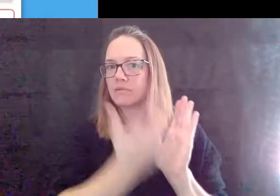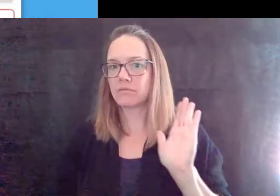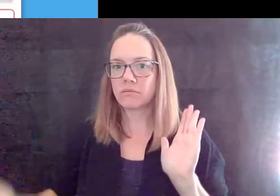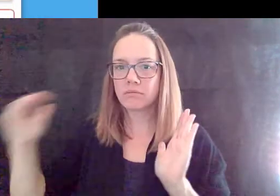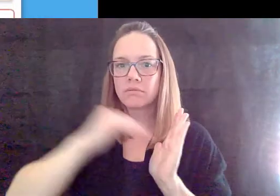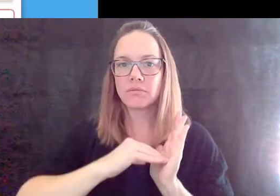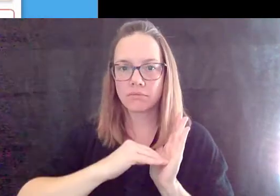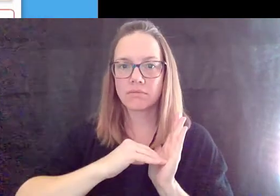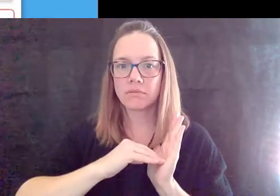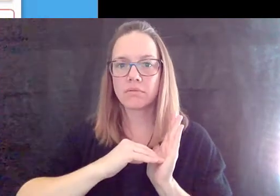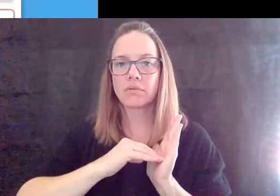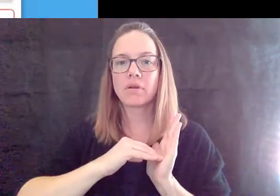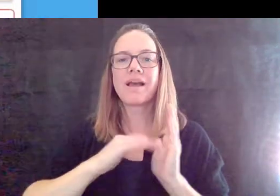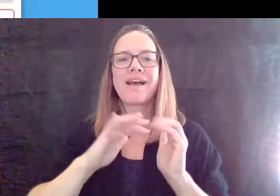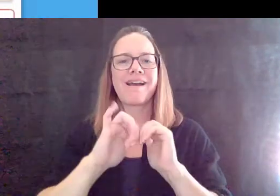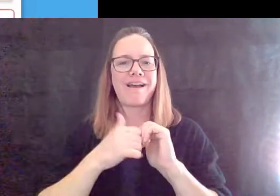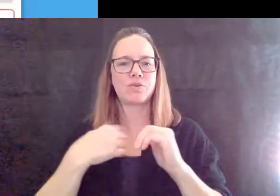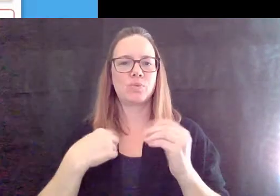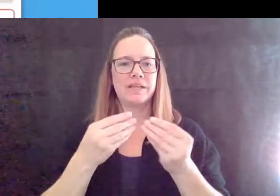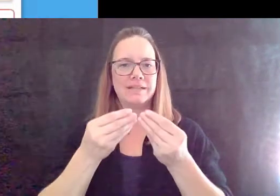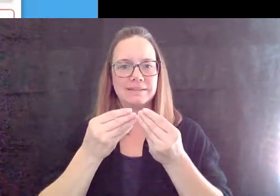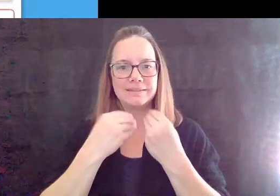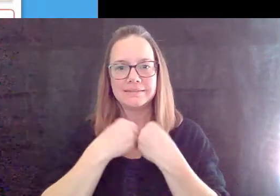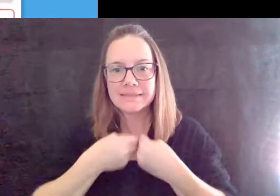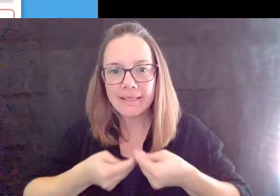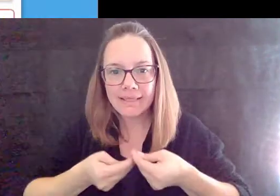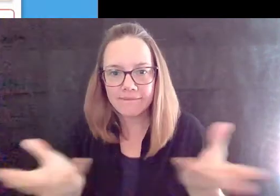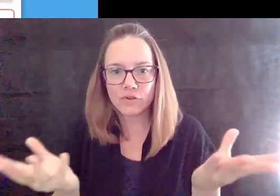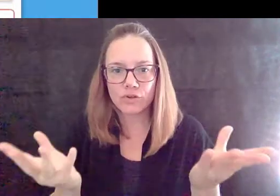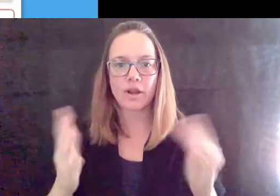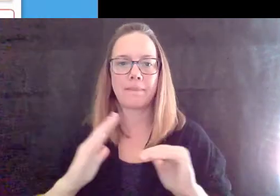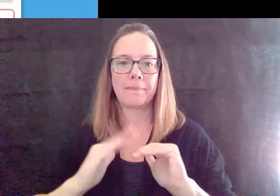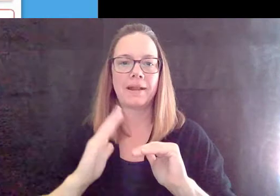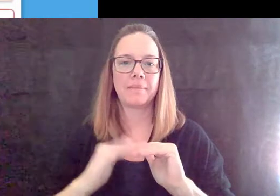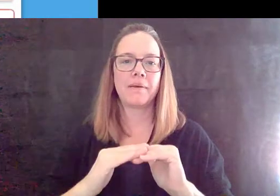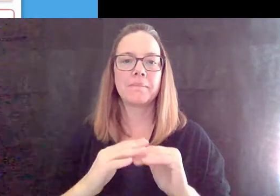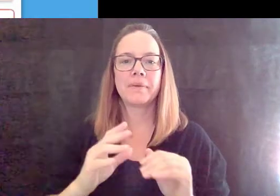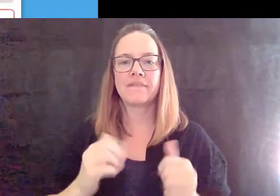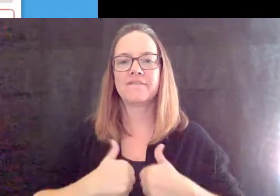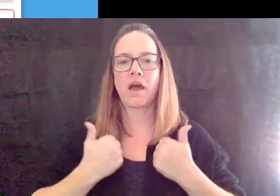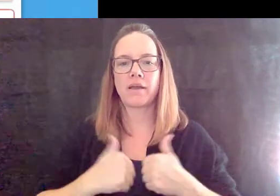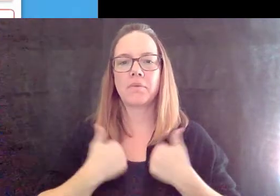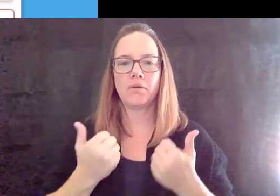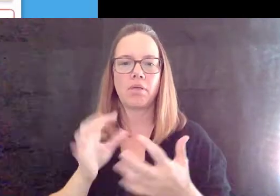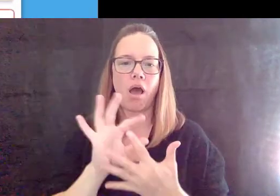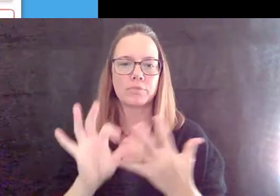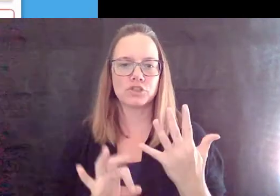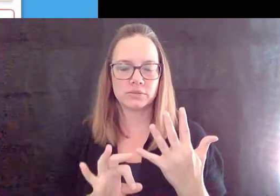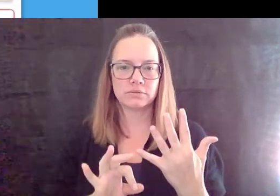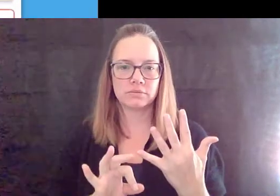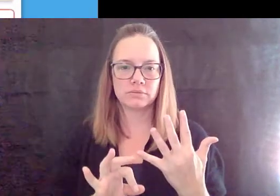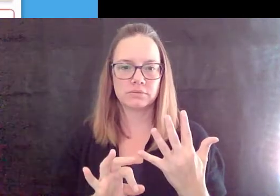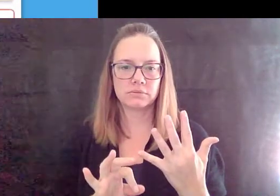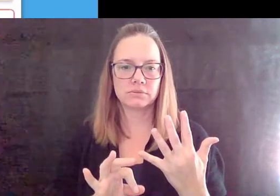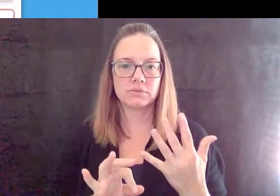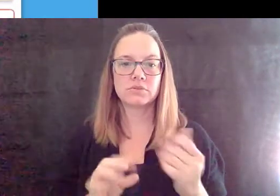what it meant to deliver a minimum viable product. And in this case, that meant both sort of considerations